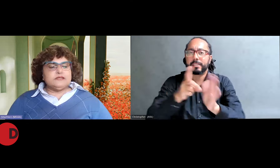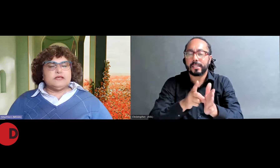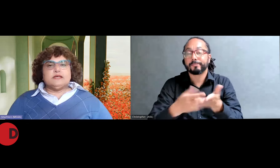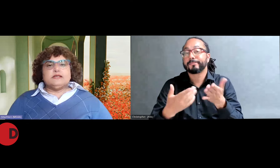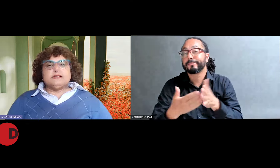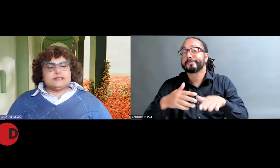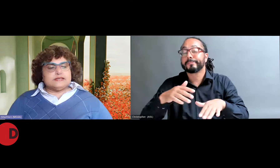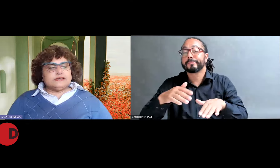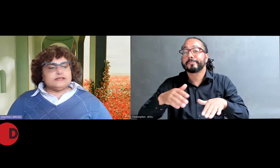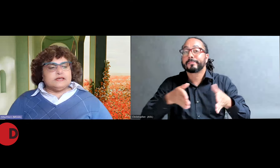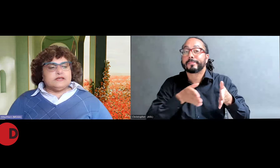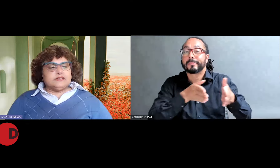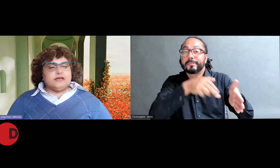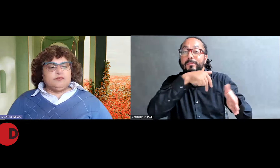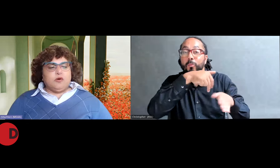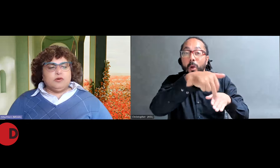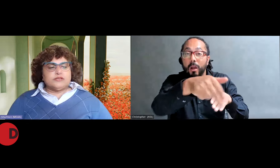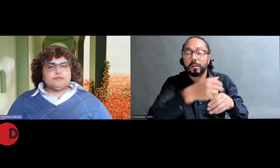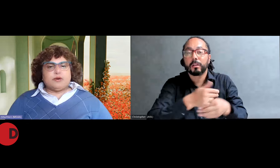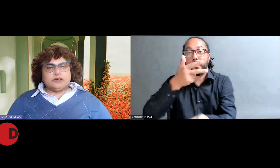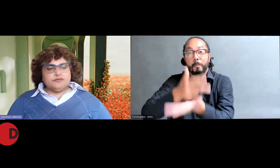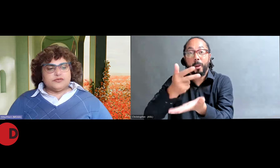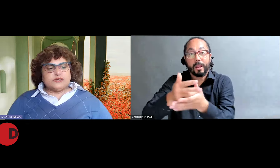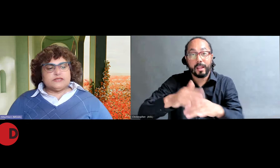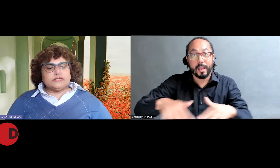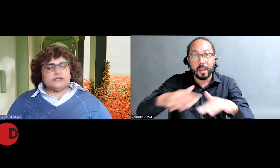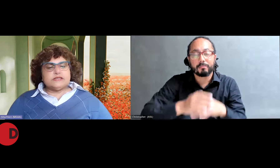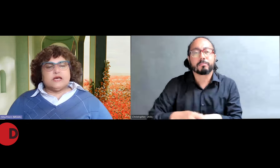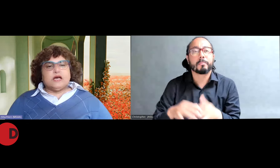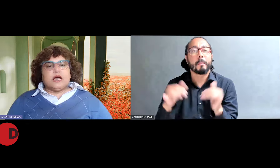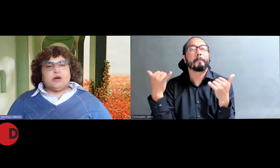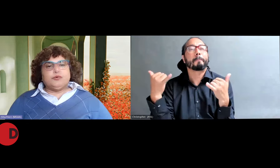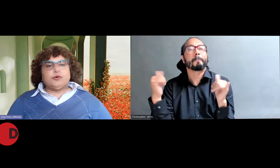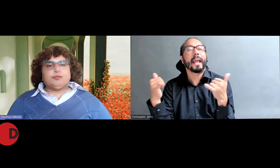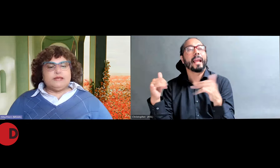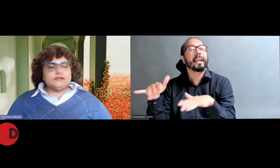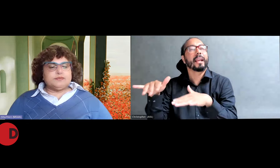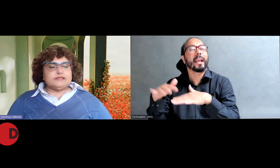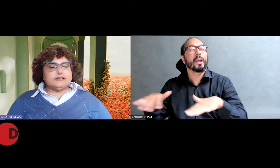in the design of public spaces, such as sidewalks, parking facilities,